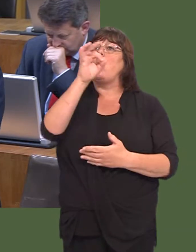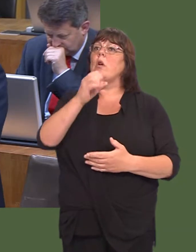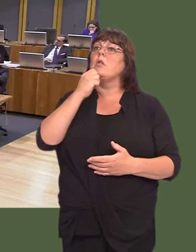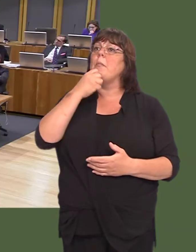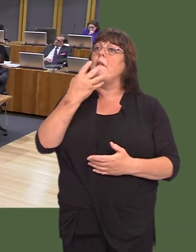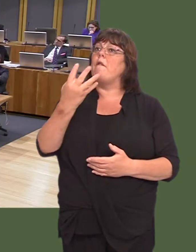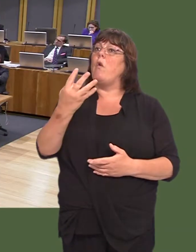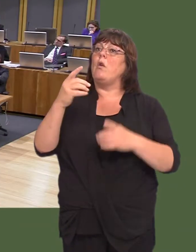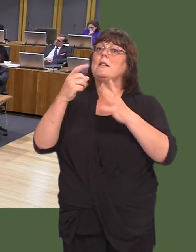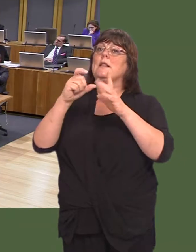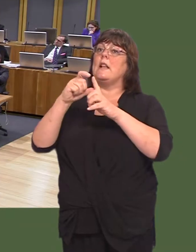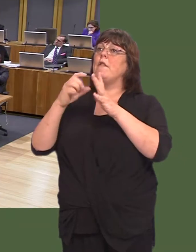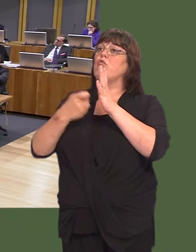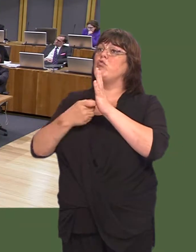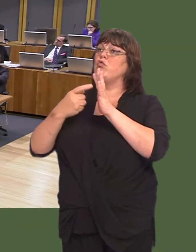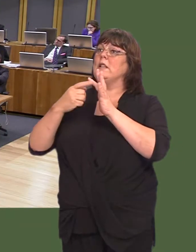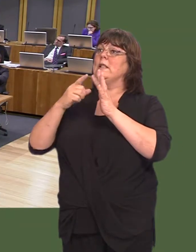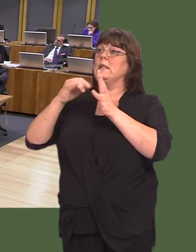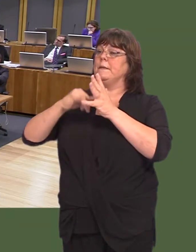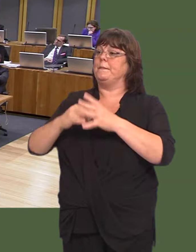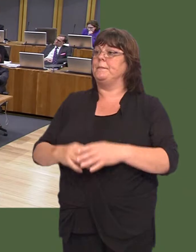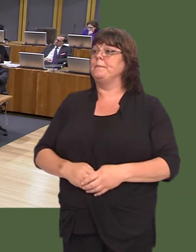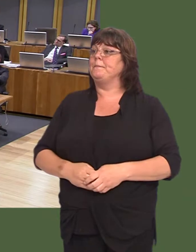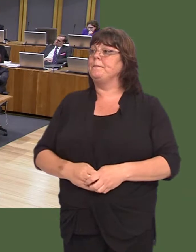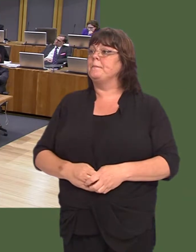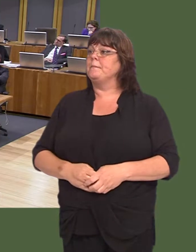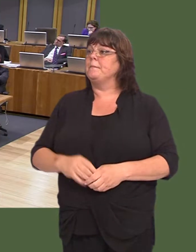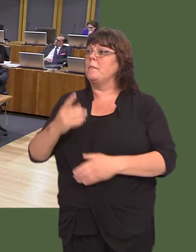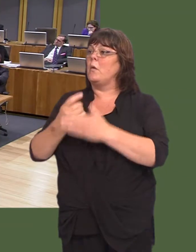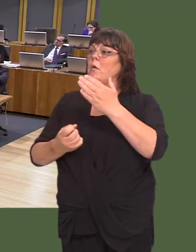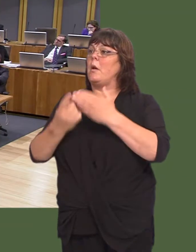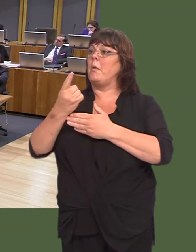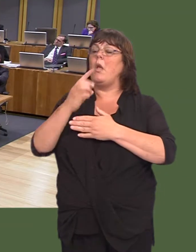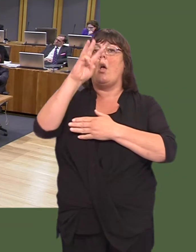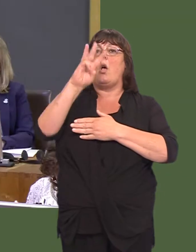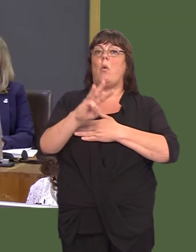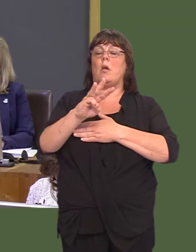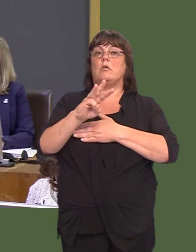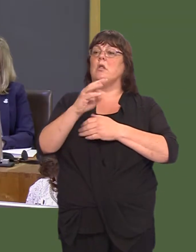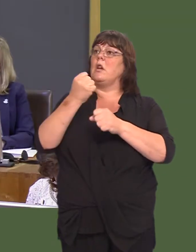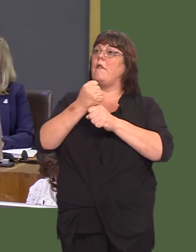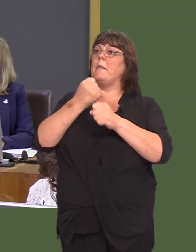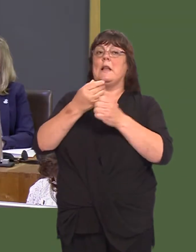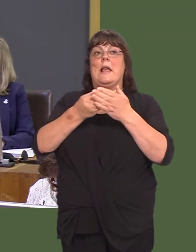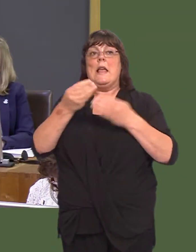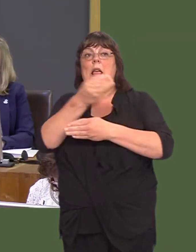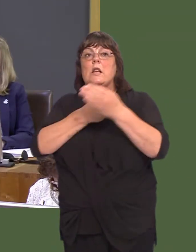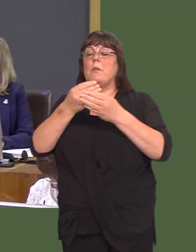A wnaiff y Prif Weinidog ddatganiad am y cynnydd a gaiff ei wneud o ran strategaeth economaidd a diwydiannol Llywodraeth Cymru? OAQ(5)0602(FM) Carwyn Jones: Yes.